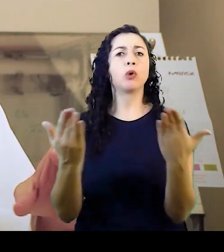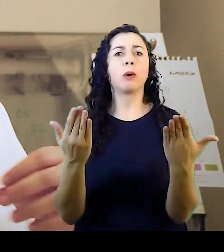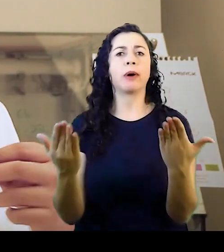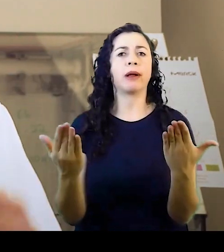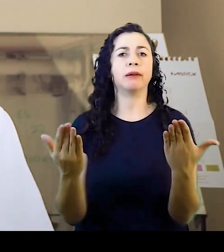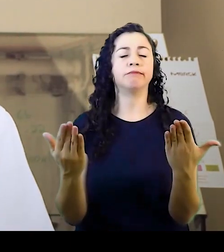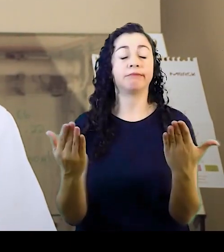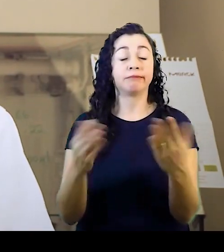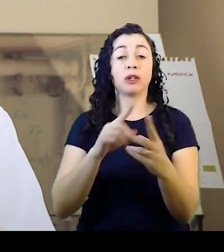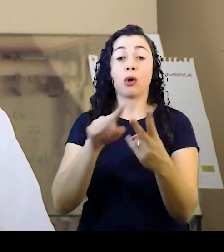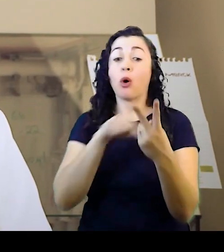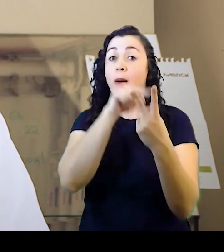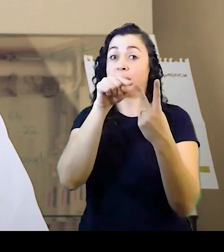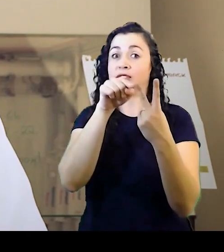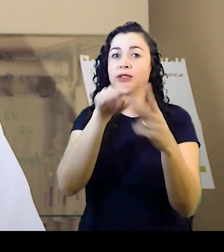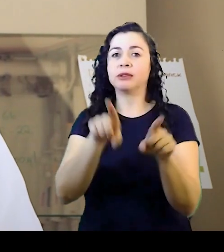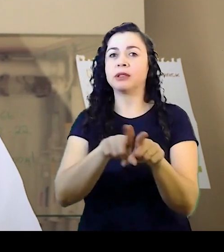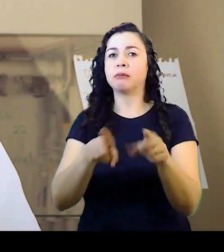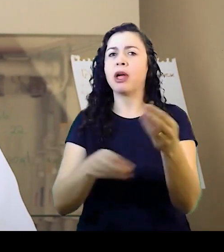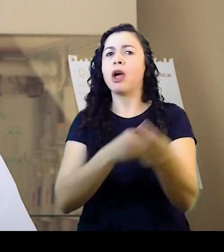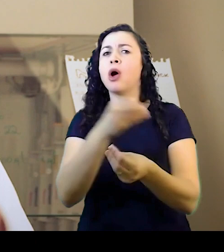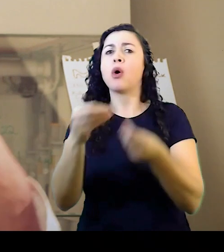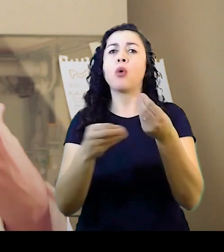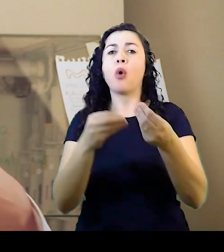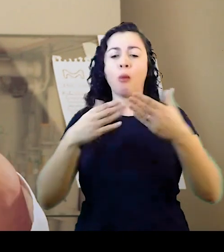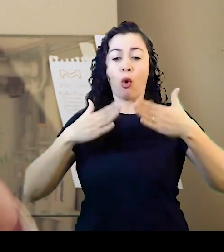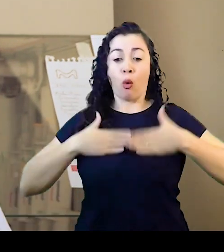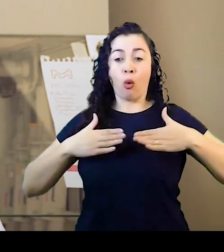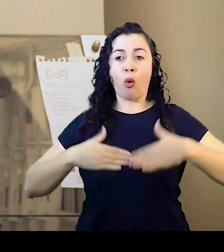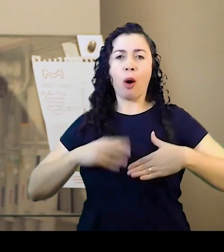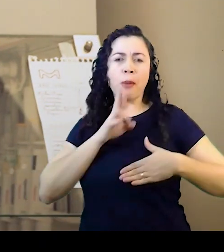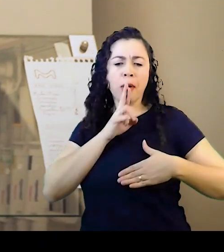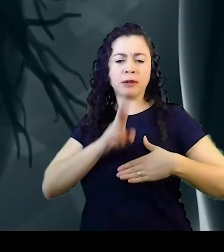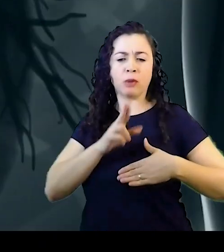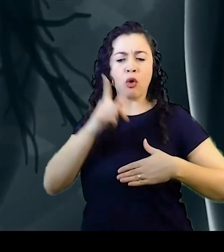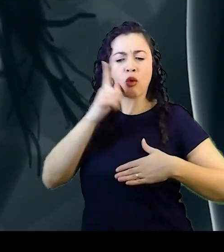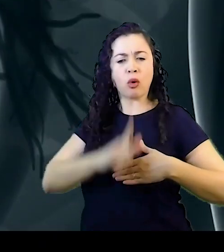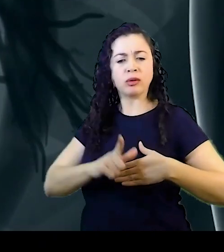The other thing is to understand how we respond,